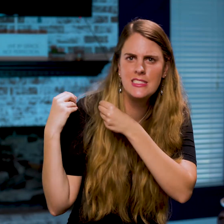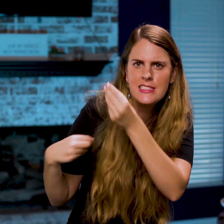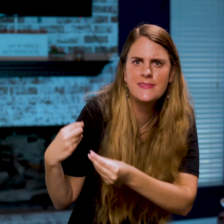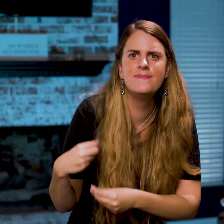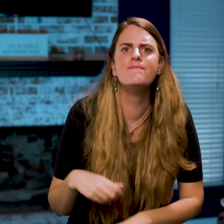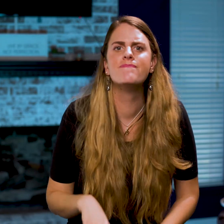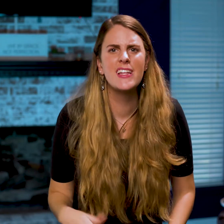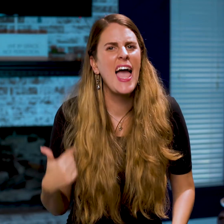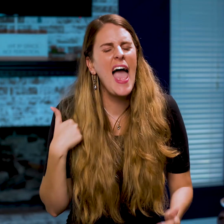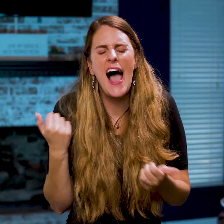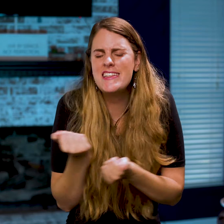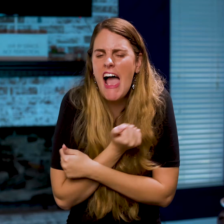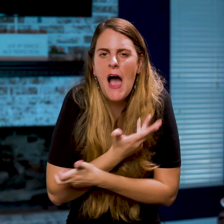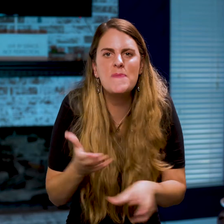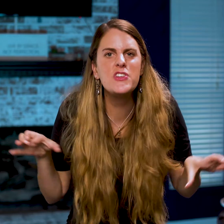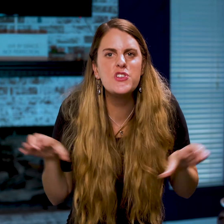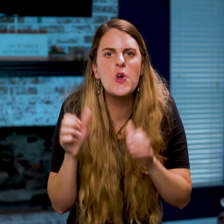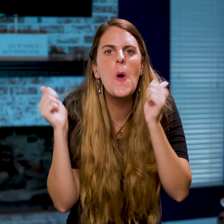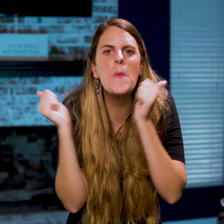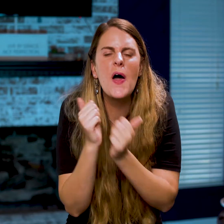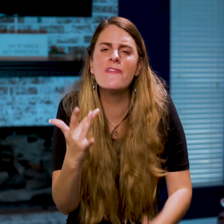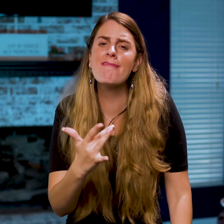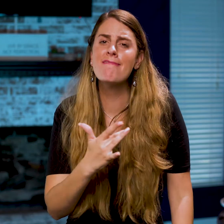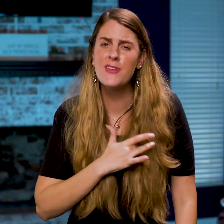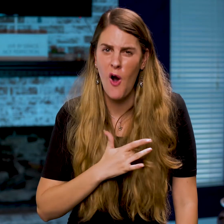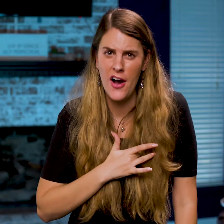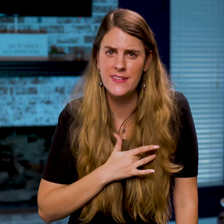and it has everything to do with the heart.